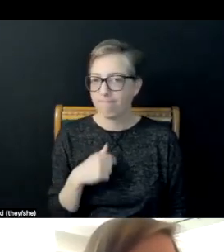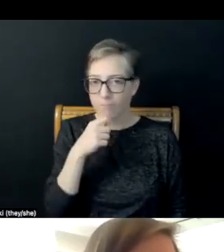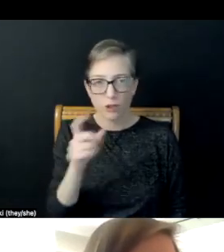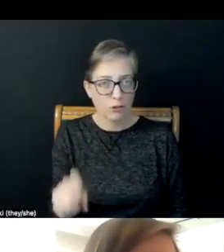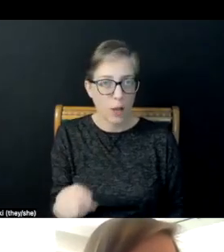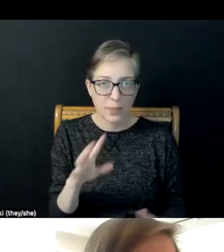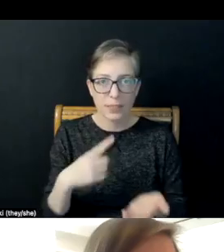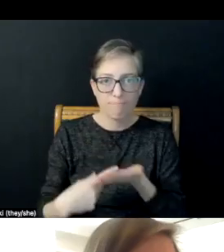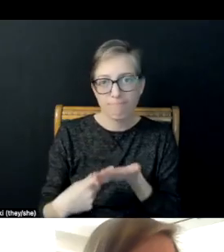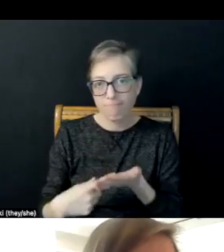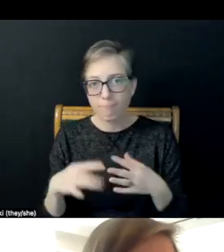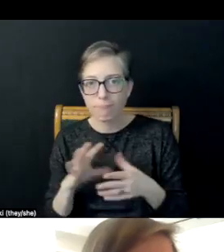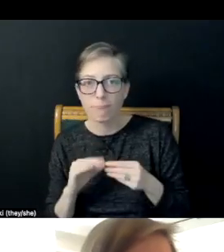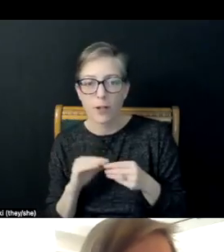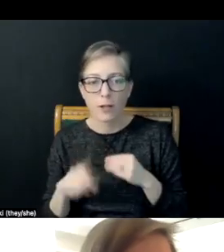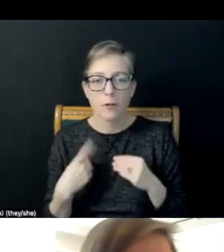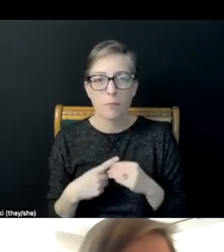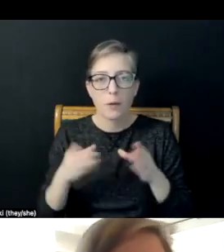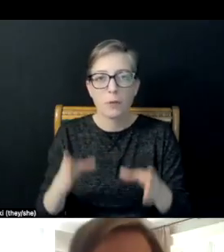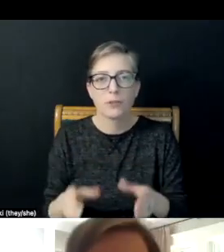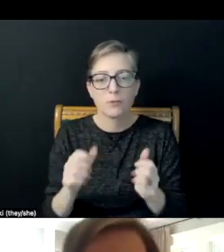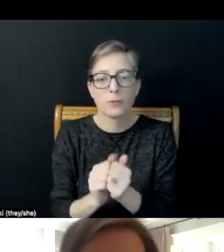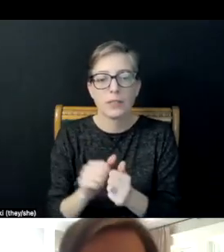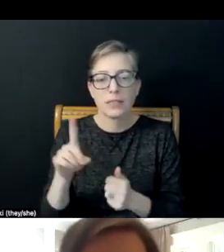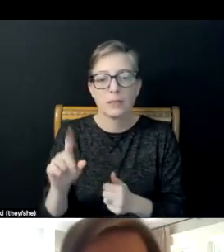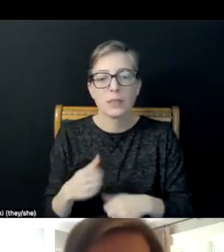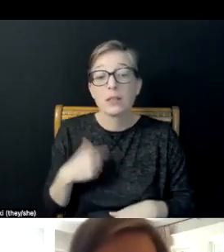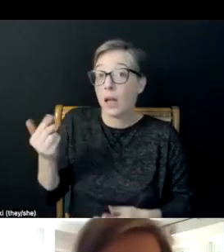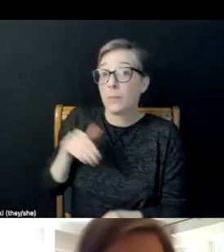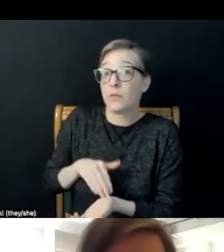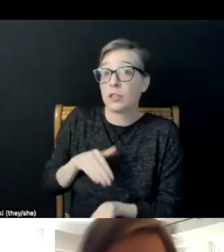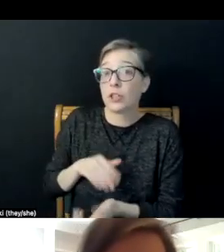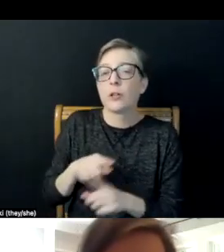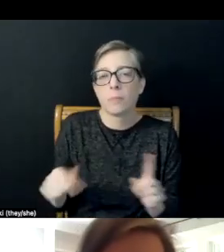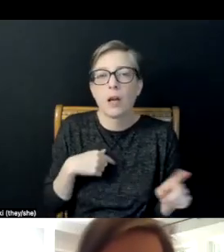To give you a sense, I'm a physician but I'm also an individual who lives with spina bifida.